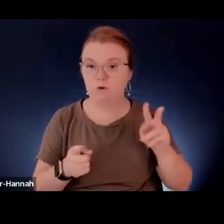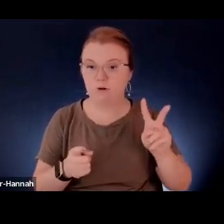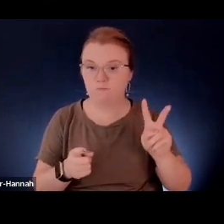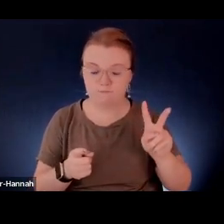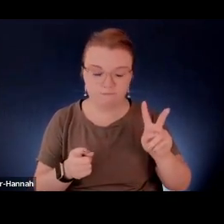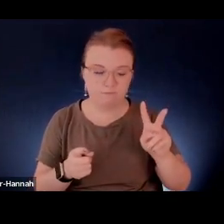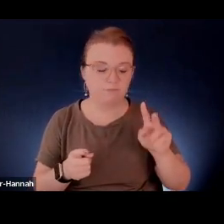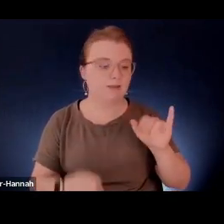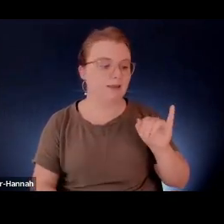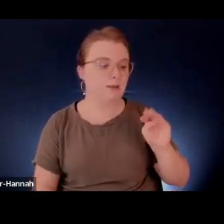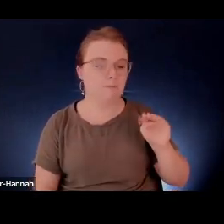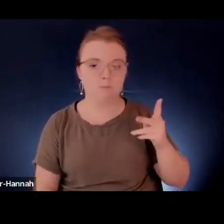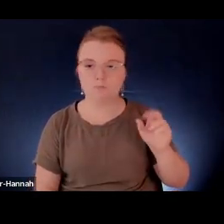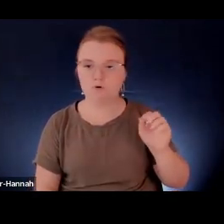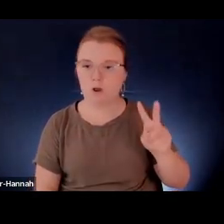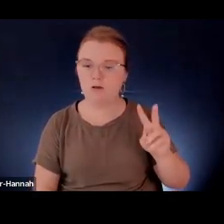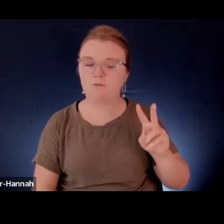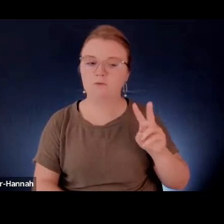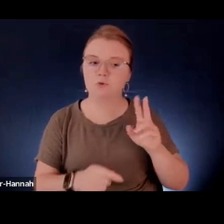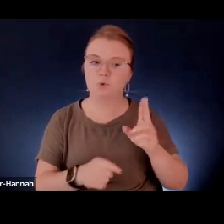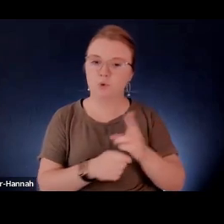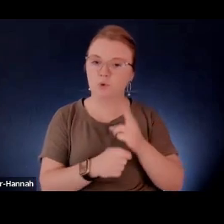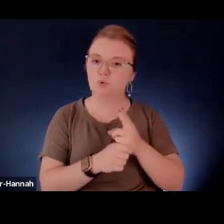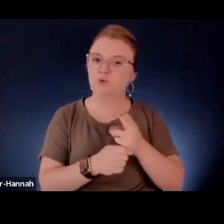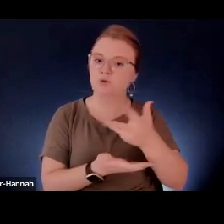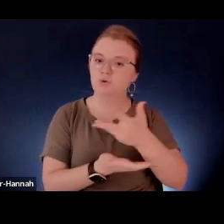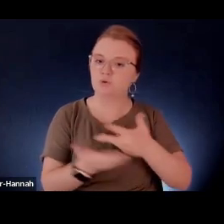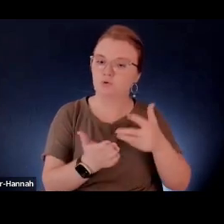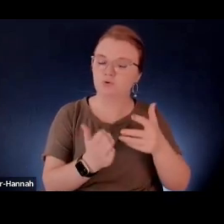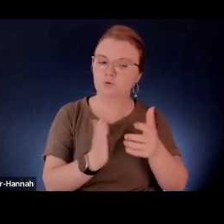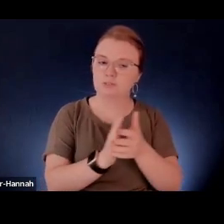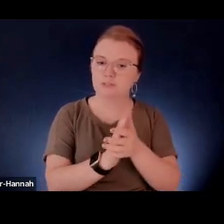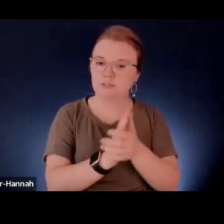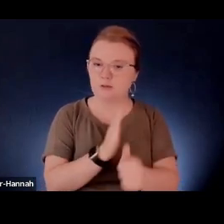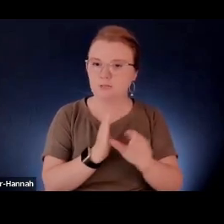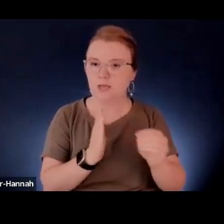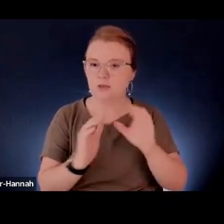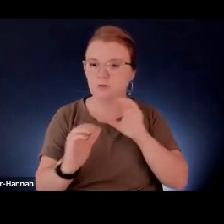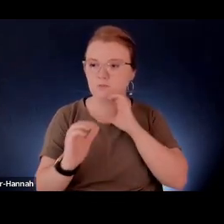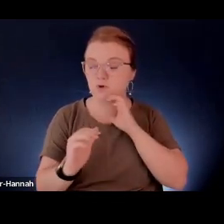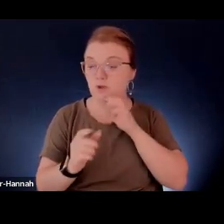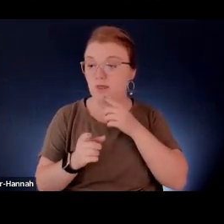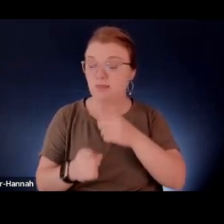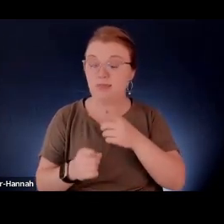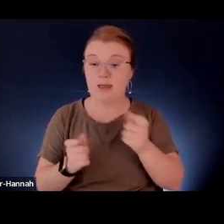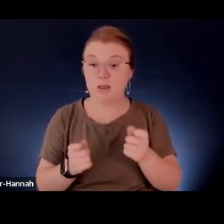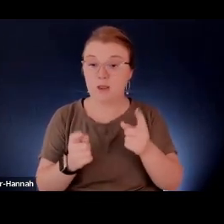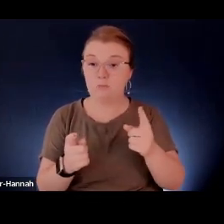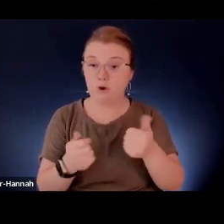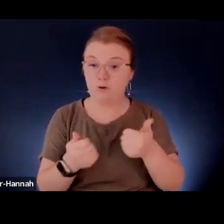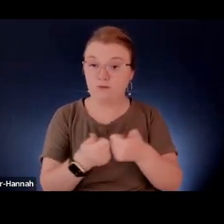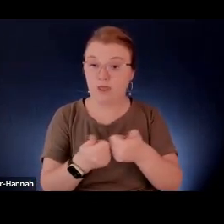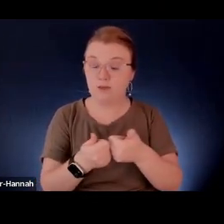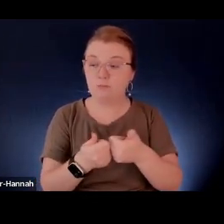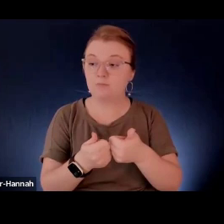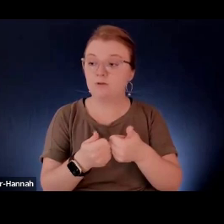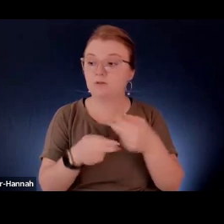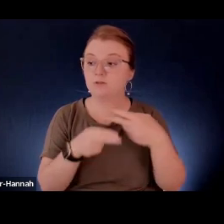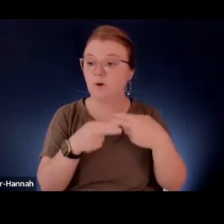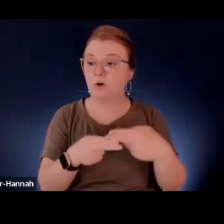and social skills and communication. And this improv game is called I'm a Tree and you're... I'm just gonna play the video.